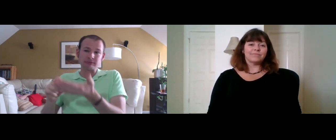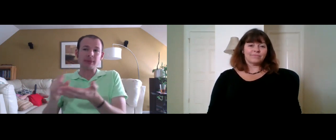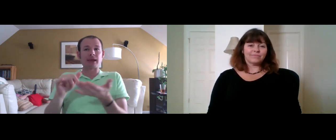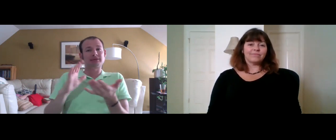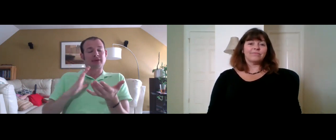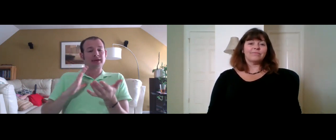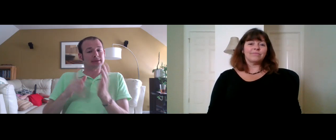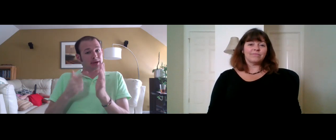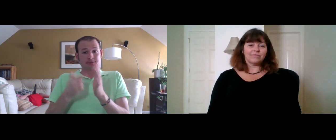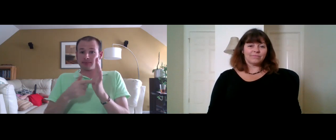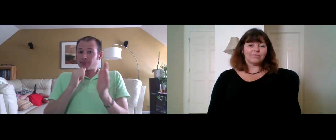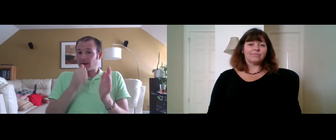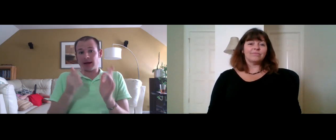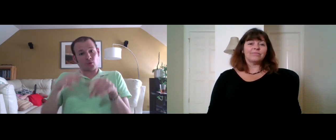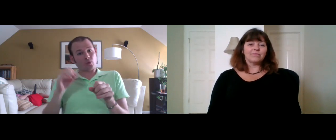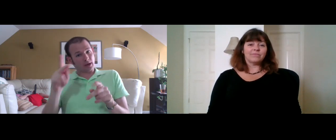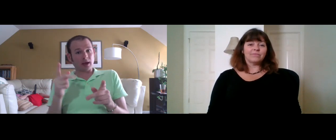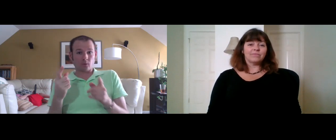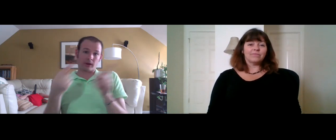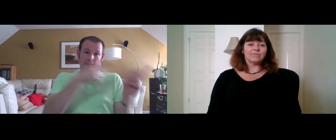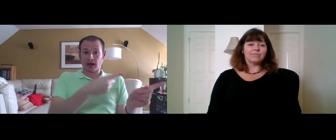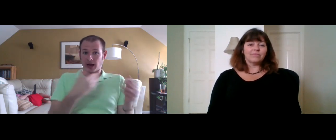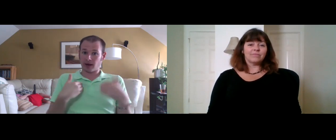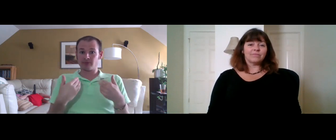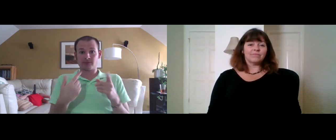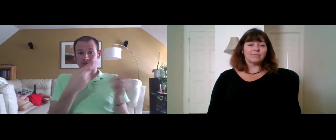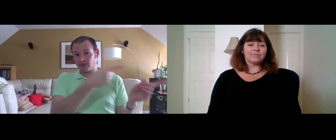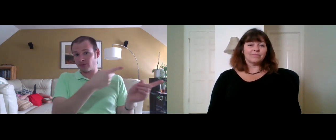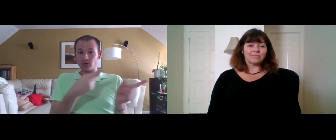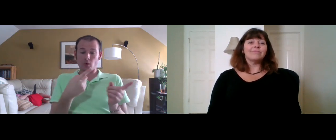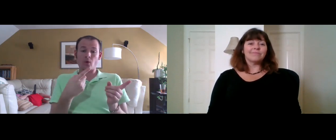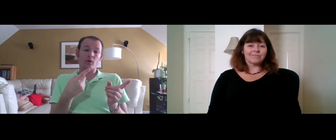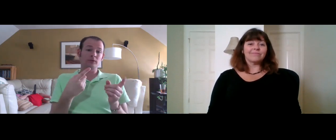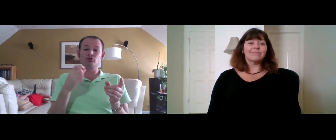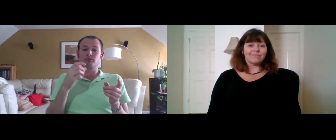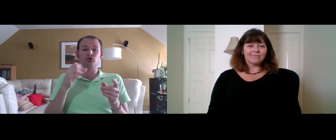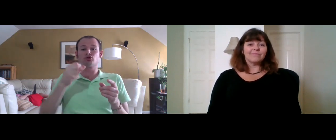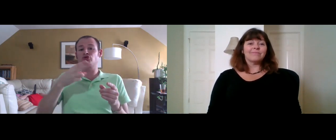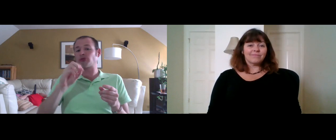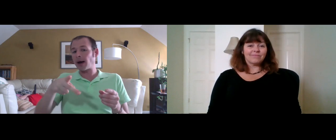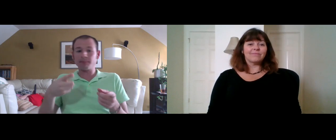sometimes we will go into a shop to talk